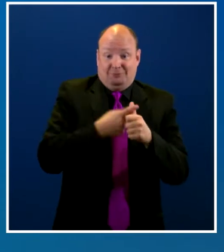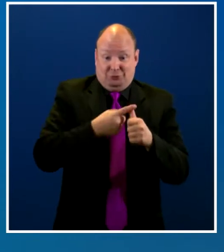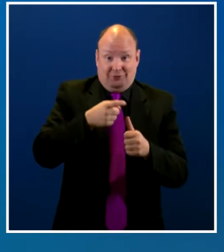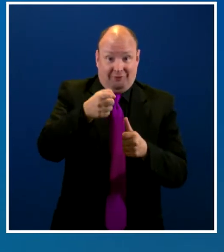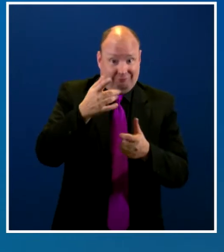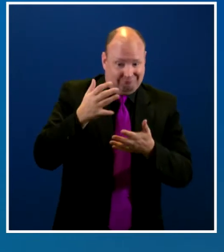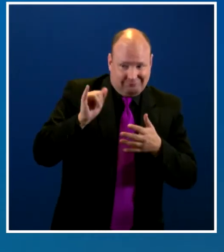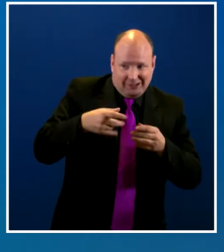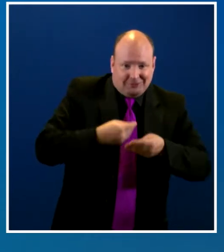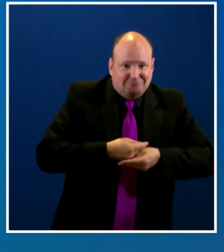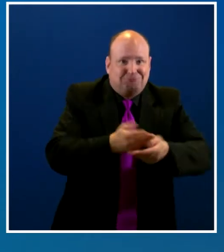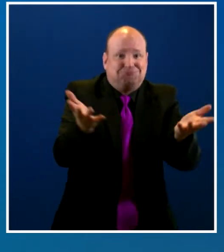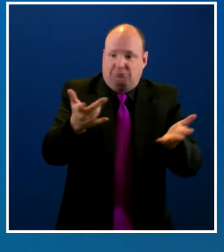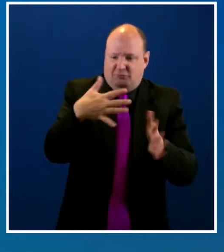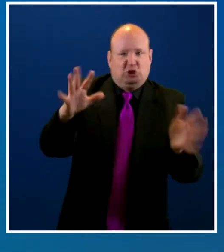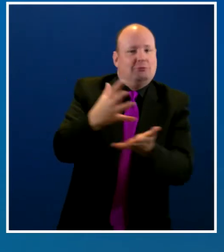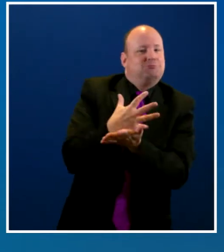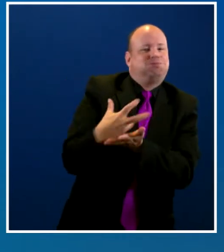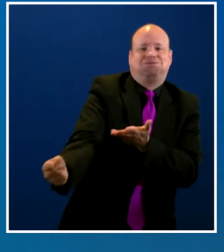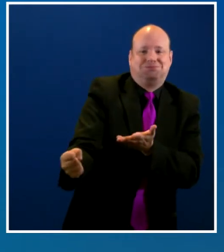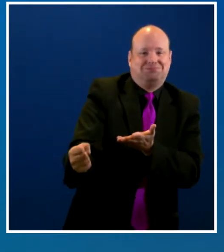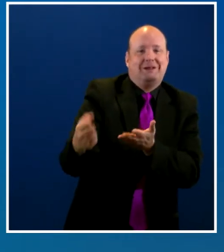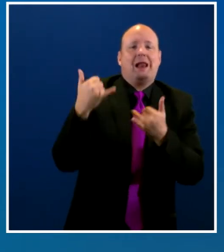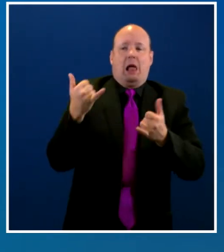was reopened for new orders just yesterday.